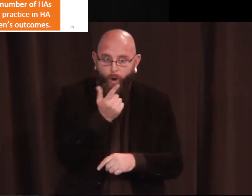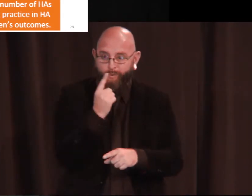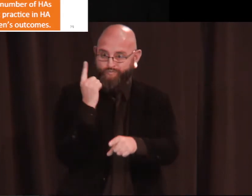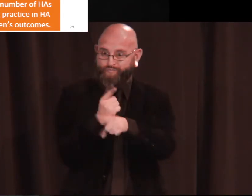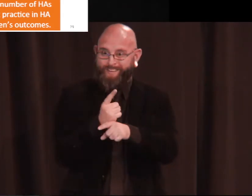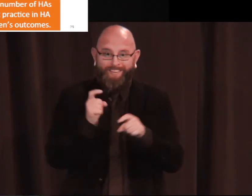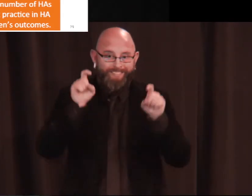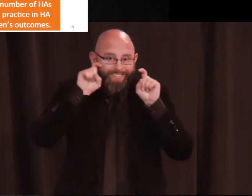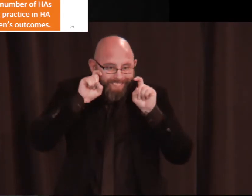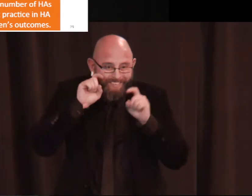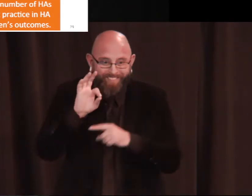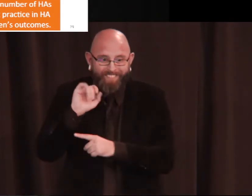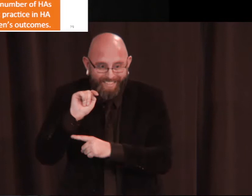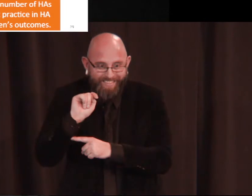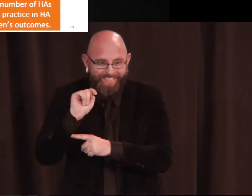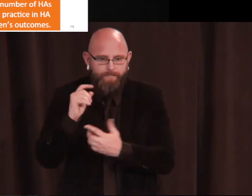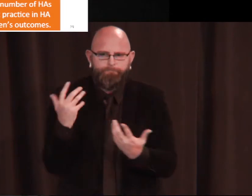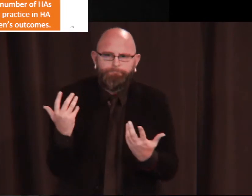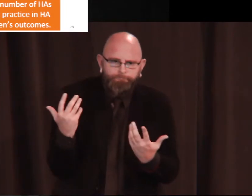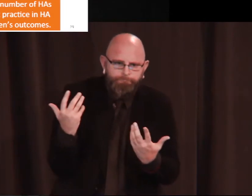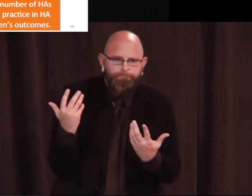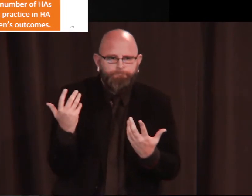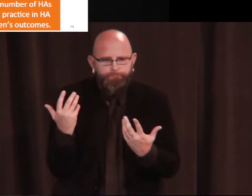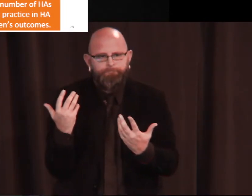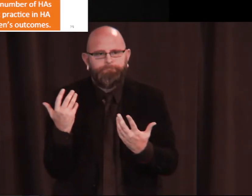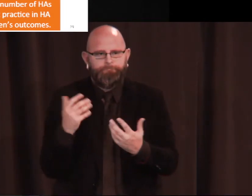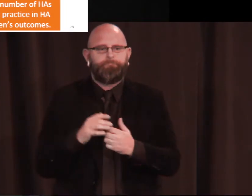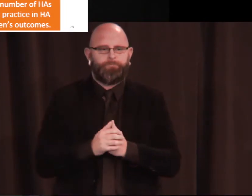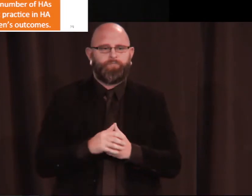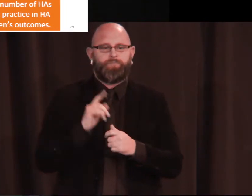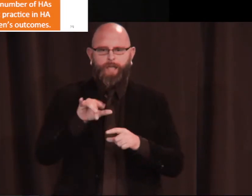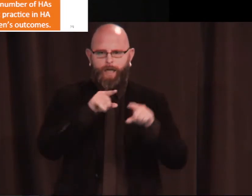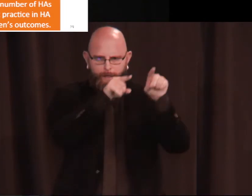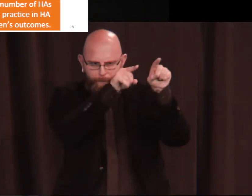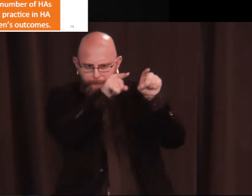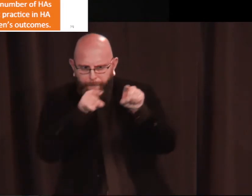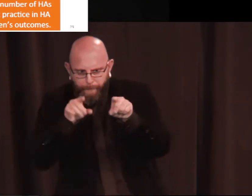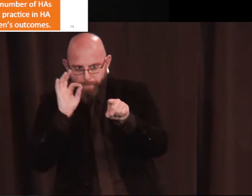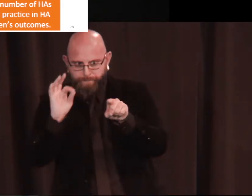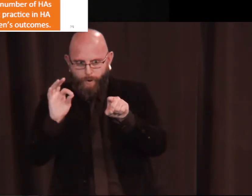We have these diagnostic, these prescriptive targets, that computers can tell us, yes,